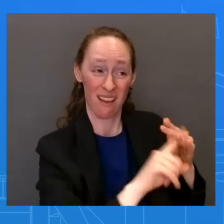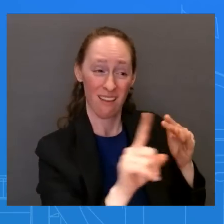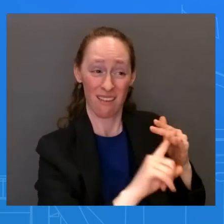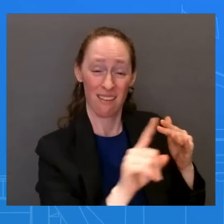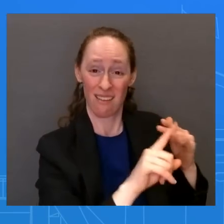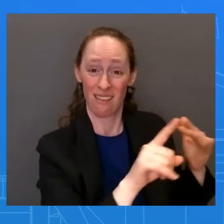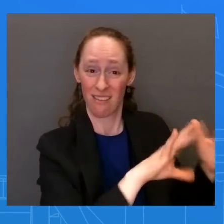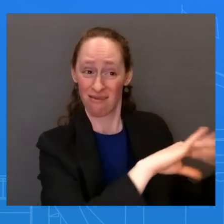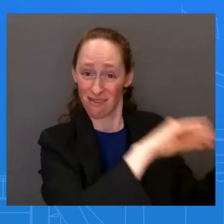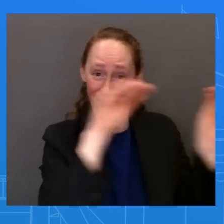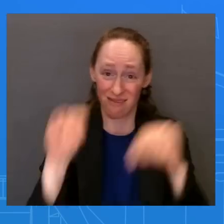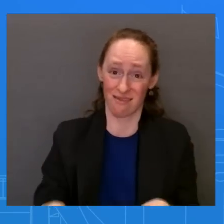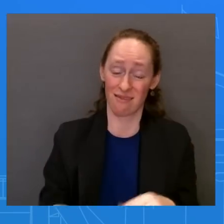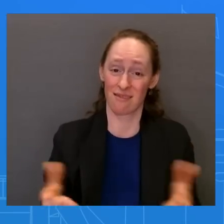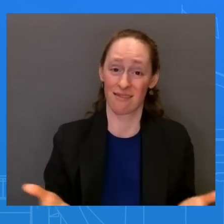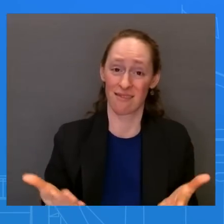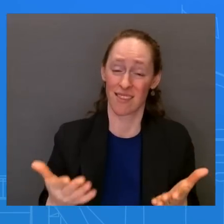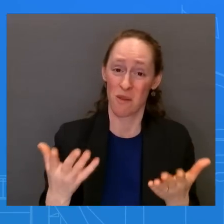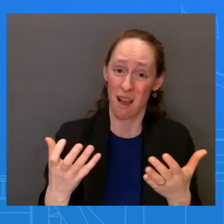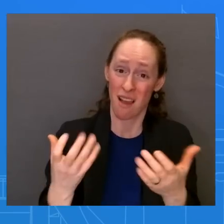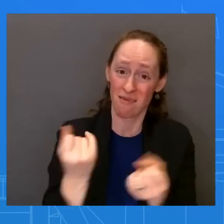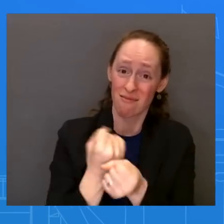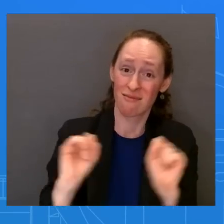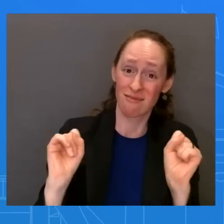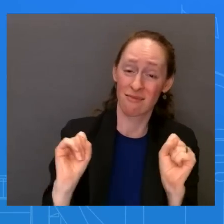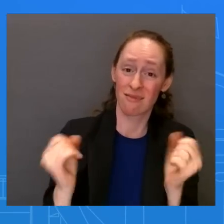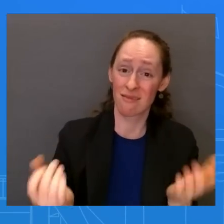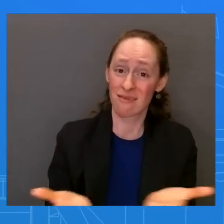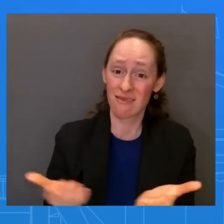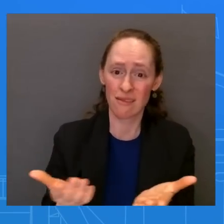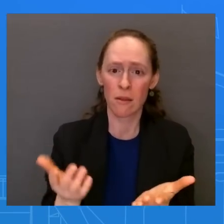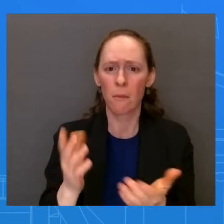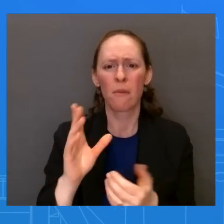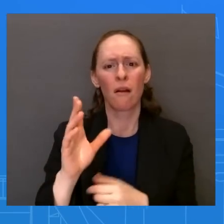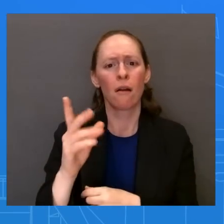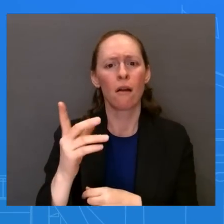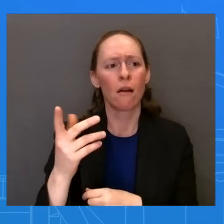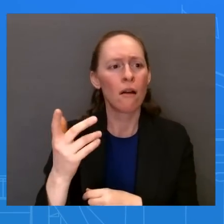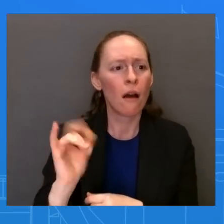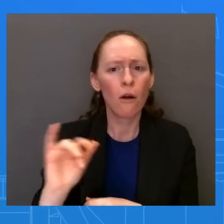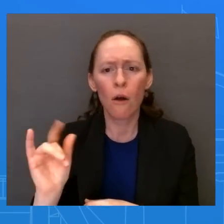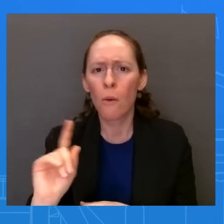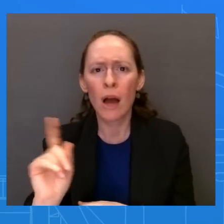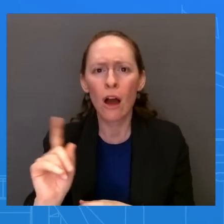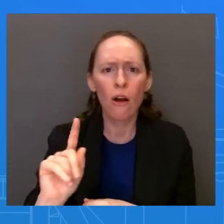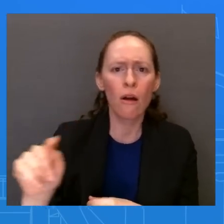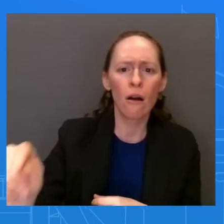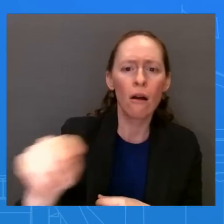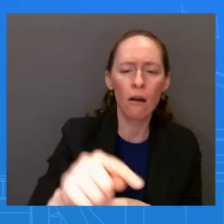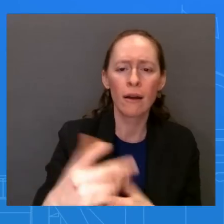We've seen it just across the board. So he's taking the steps. He's going to continue to take this very seriously,